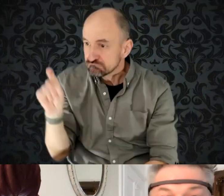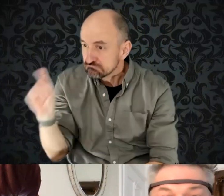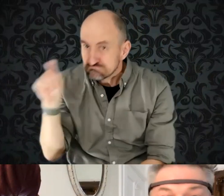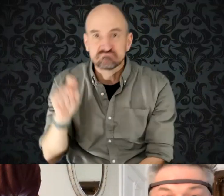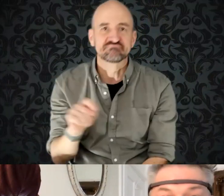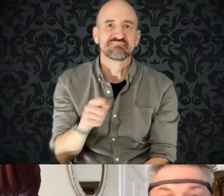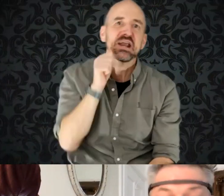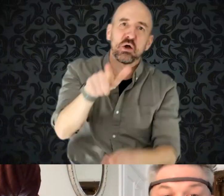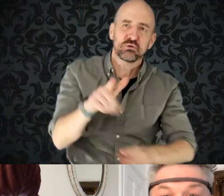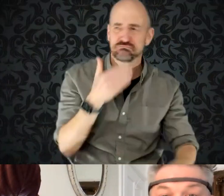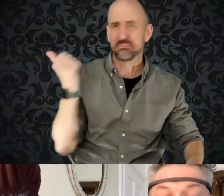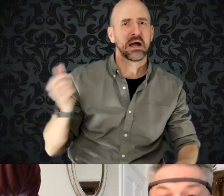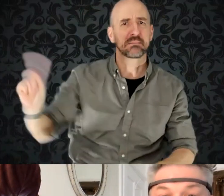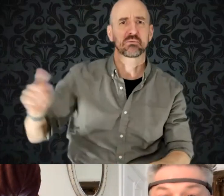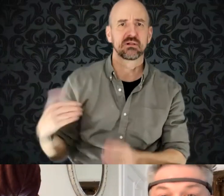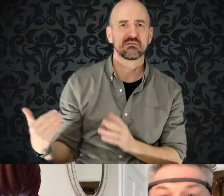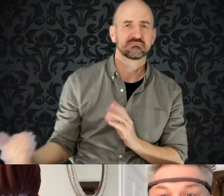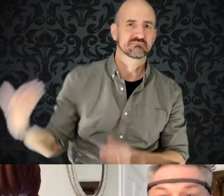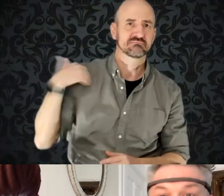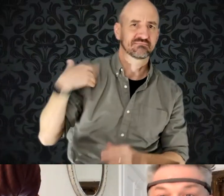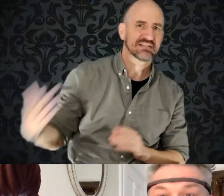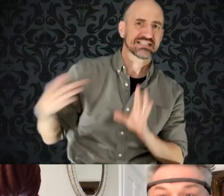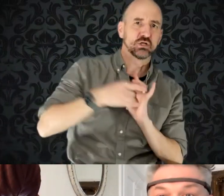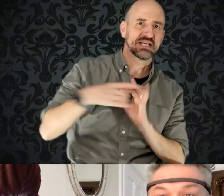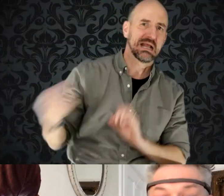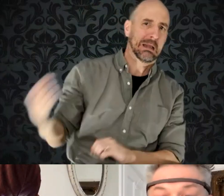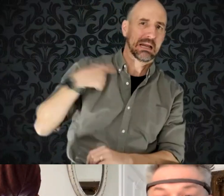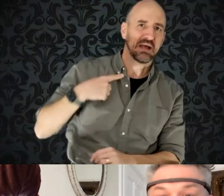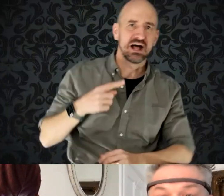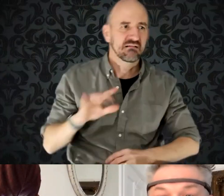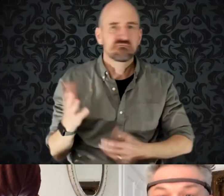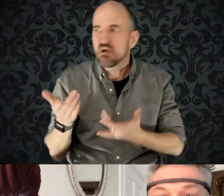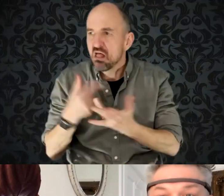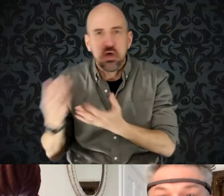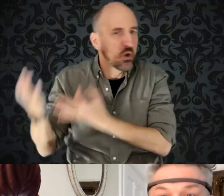gardens. We really value the partnerships with you Justin, and we are keen to carry on.